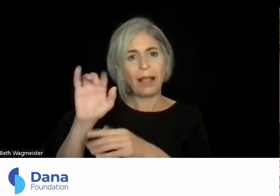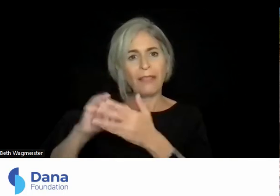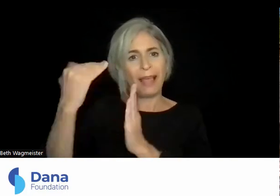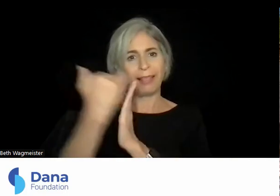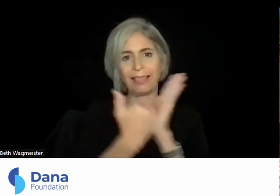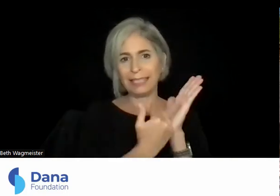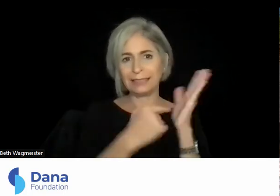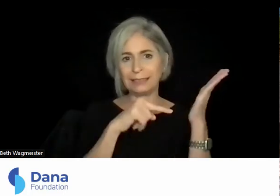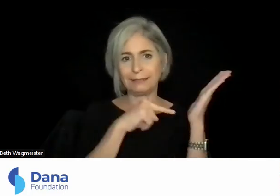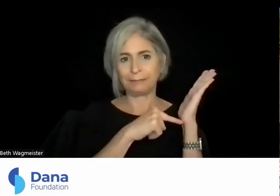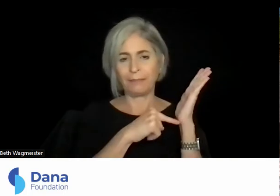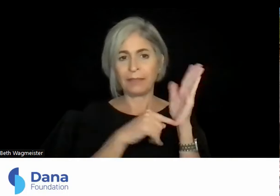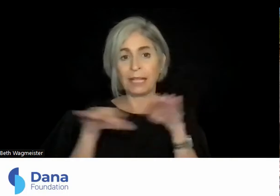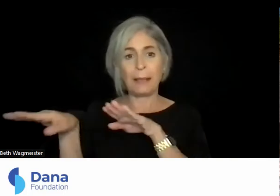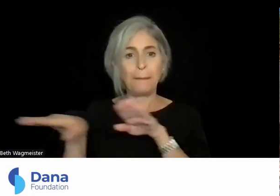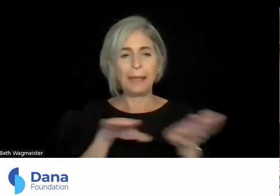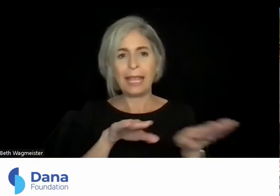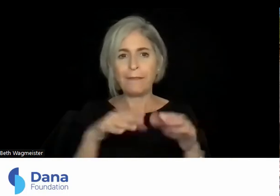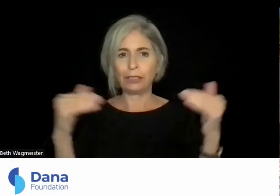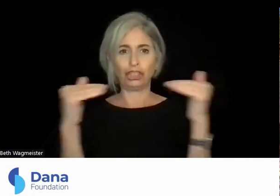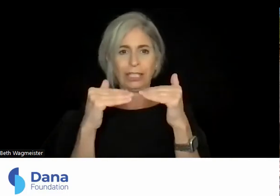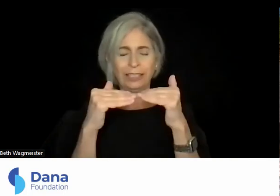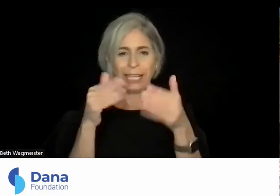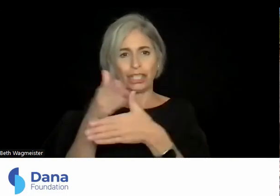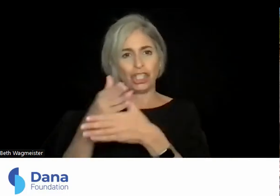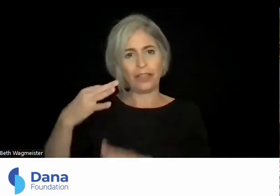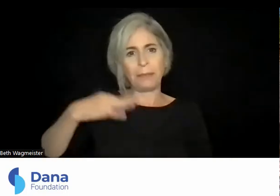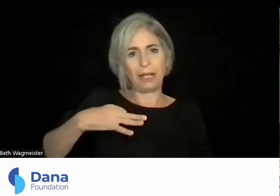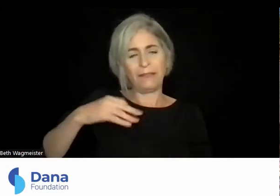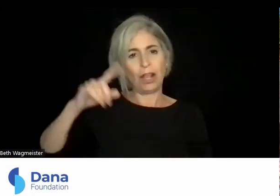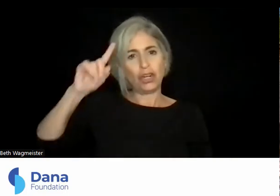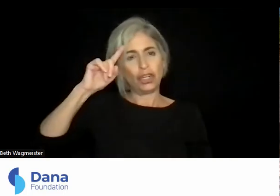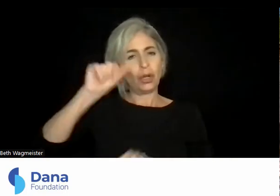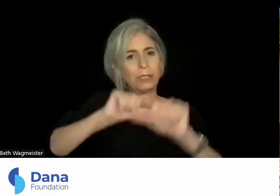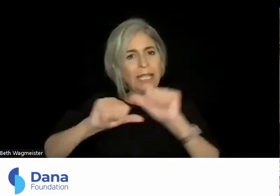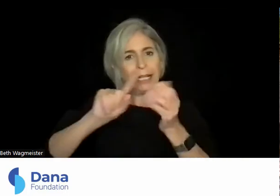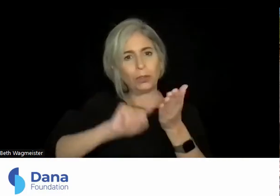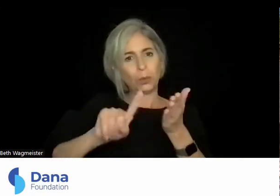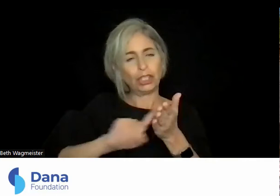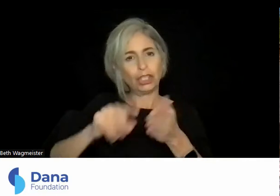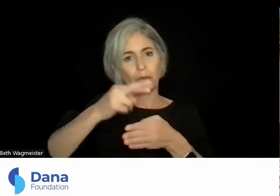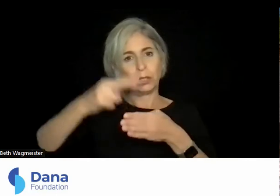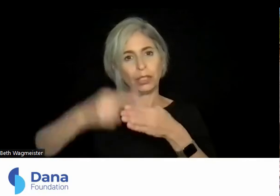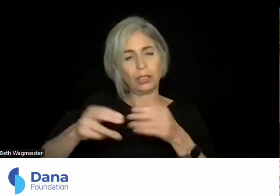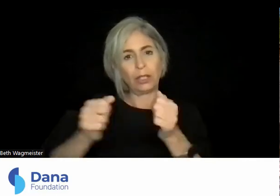wanted to do with this conversation is focus on the last principle on that list which